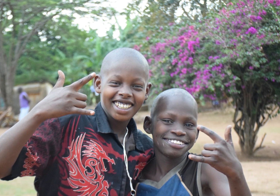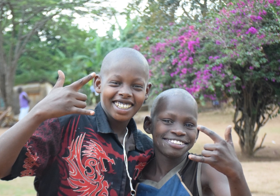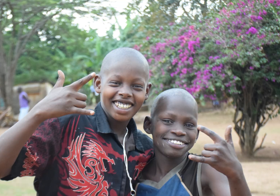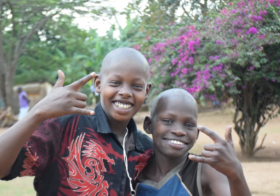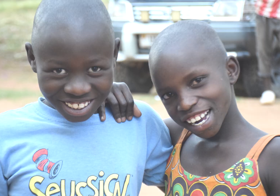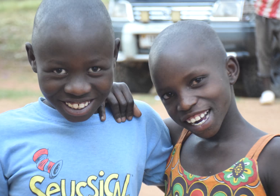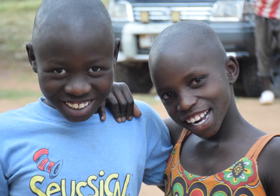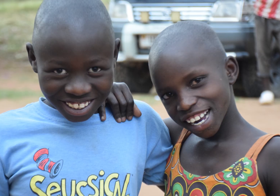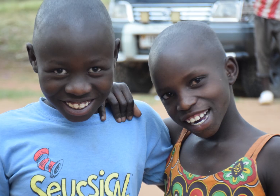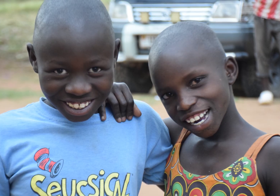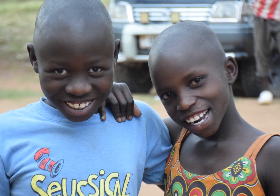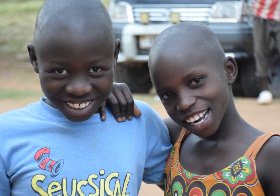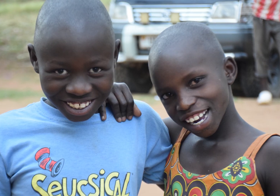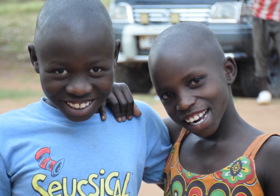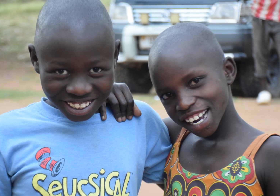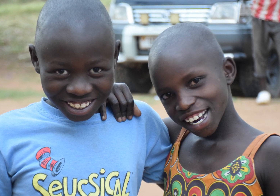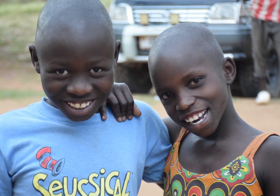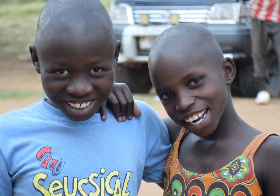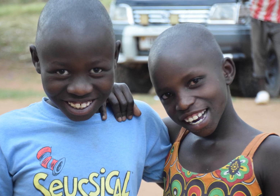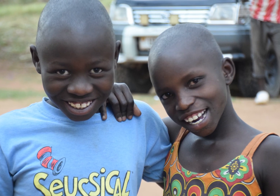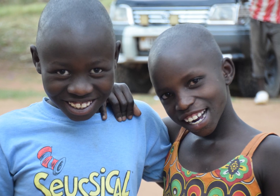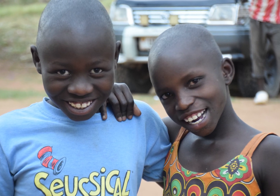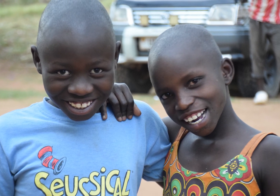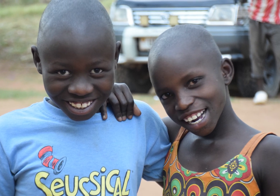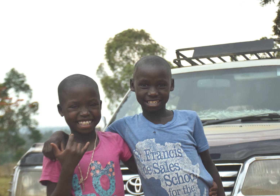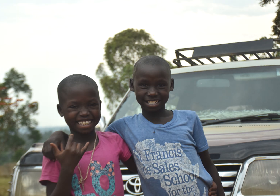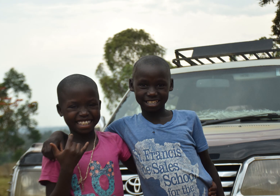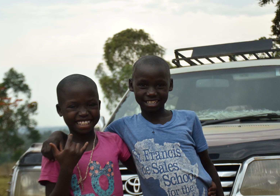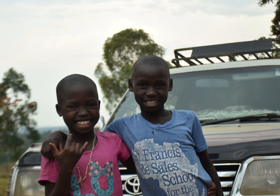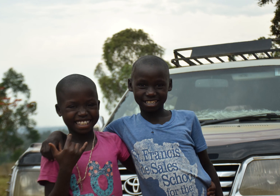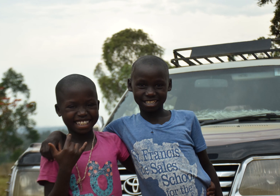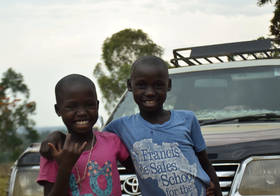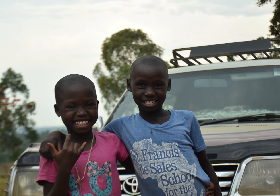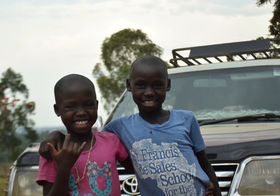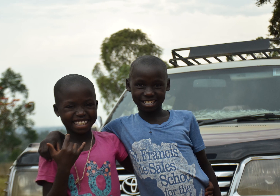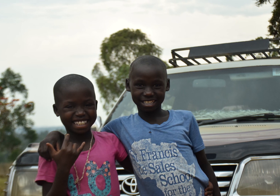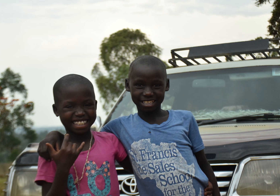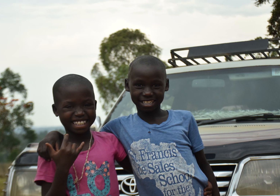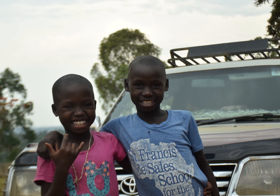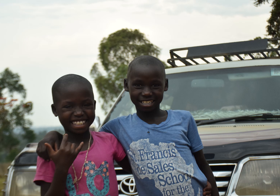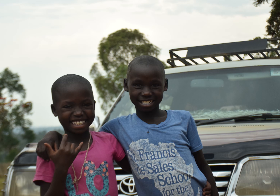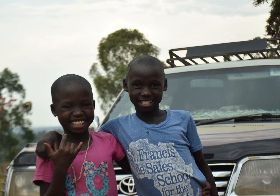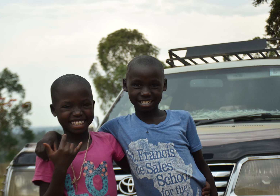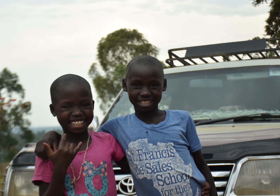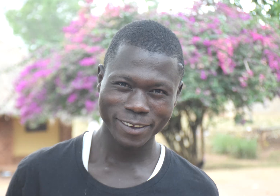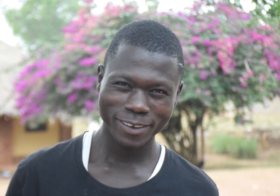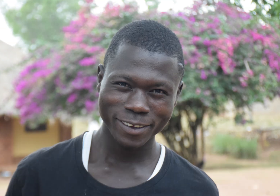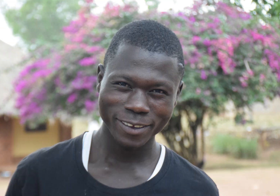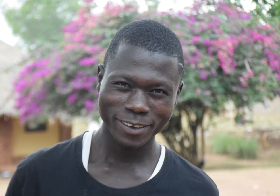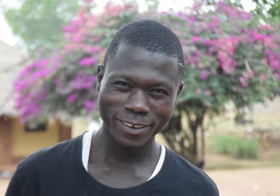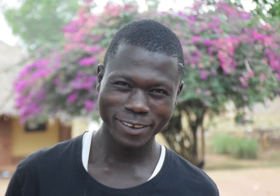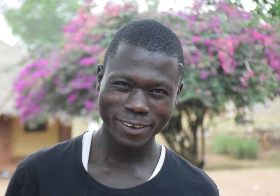And the children are learning. They're thriving. All of the things. They're coming back to their families. Their families are impressed by also their behavior.